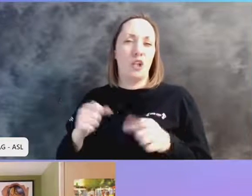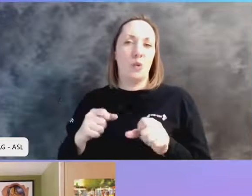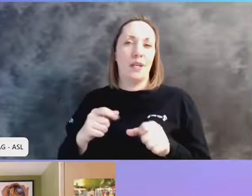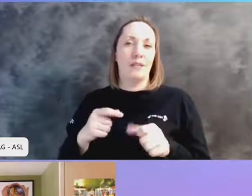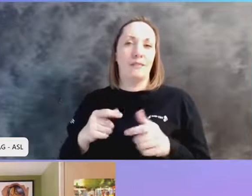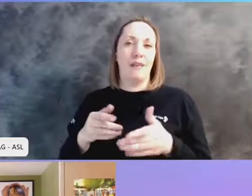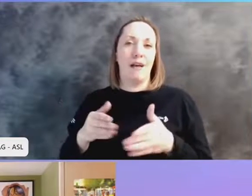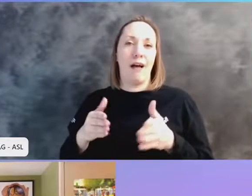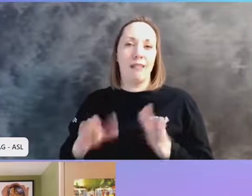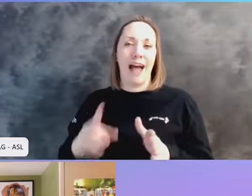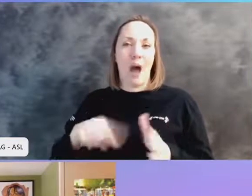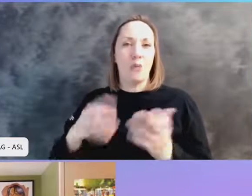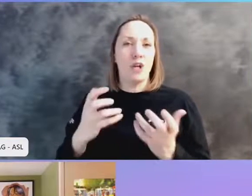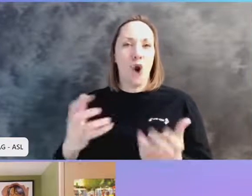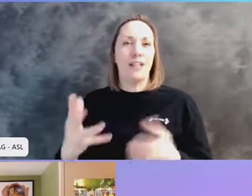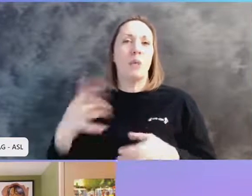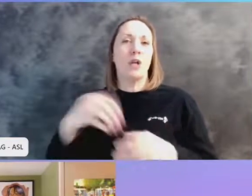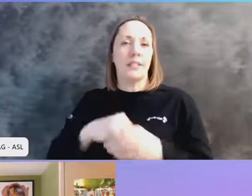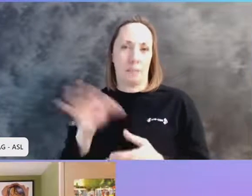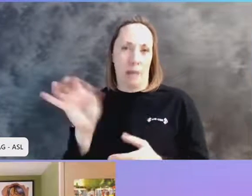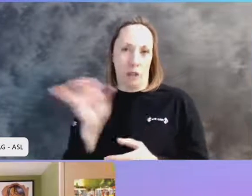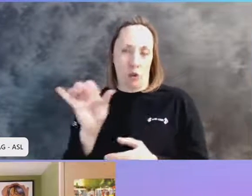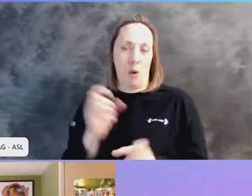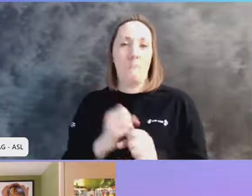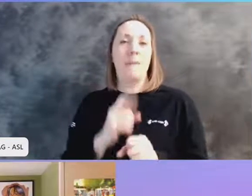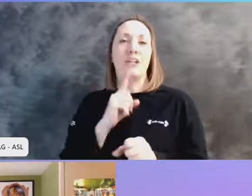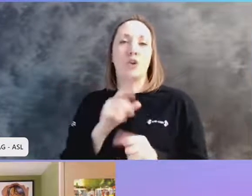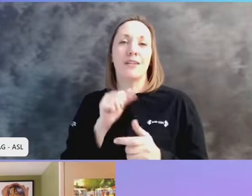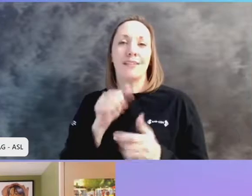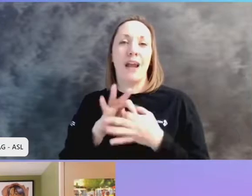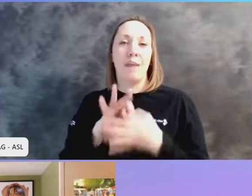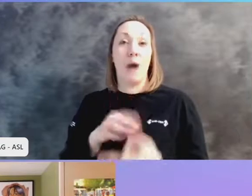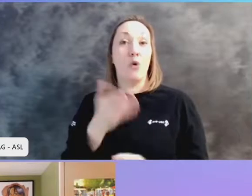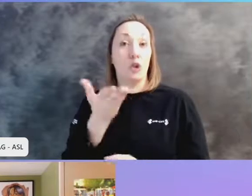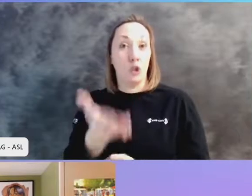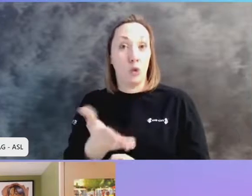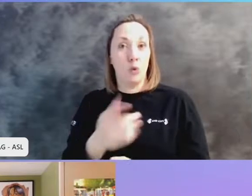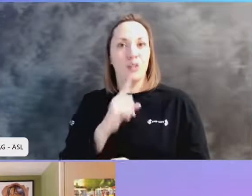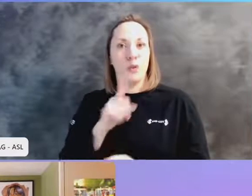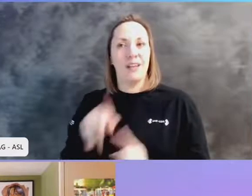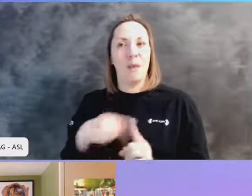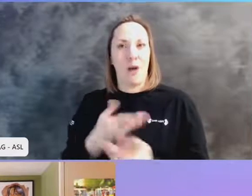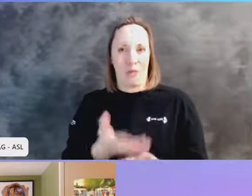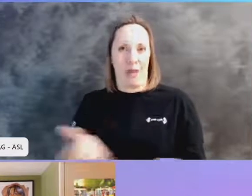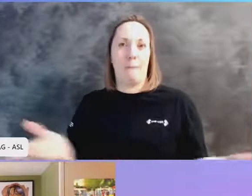either cut out something towards the end to still acknowledge and make room for the moment that they get to